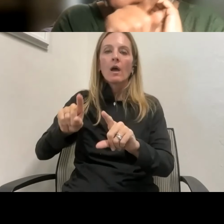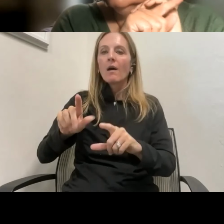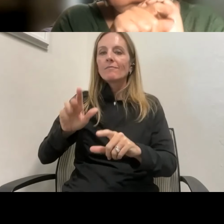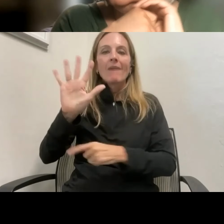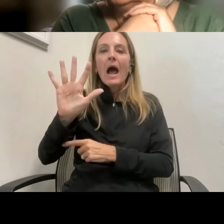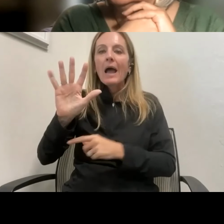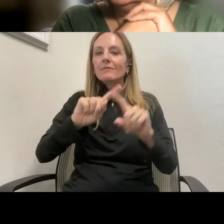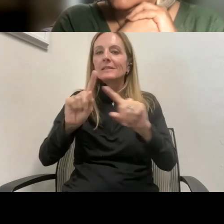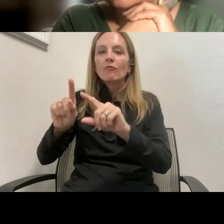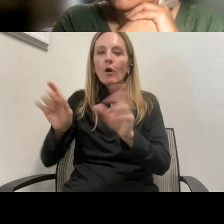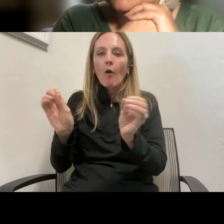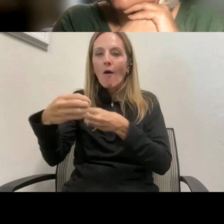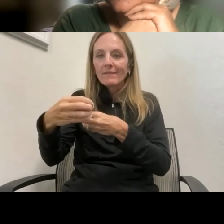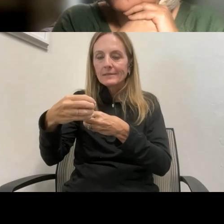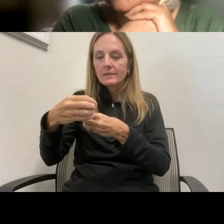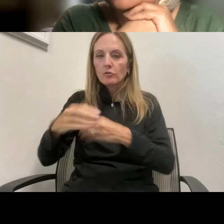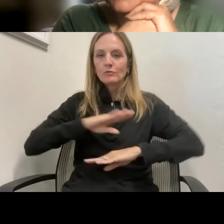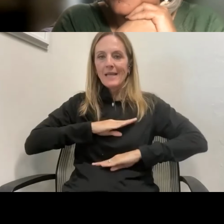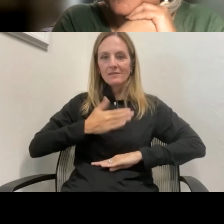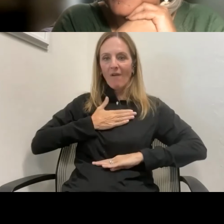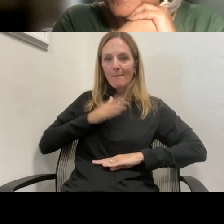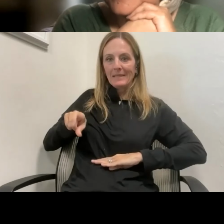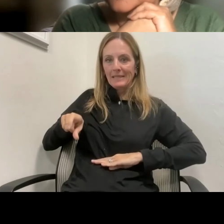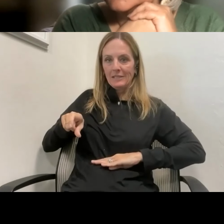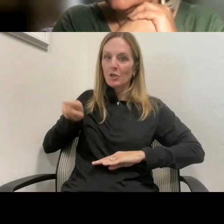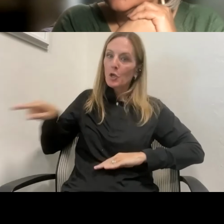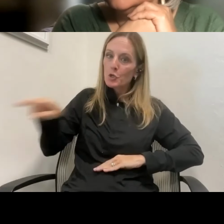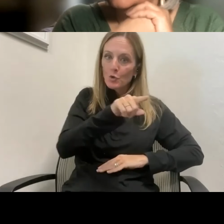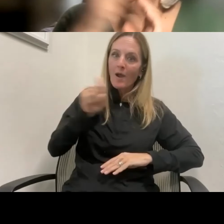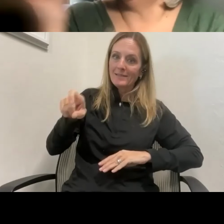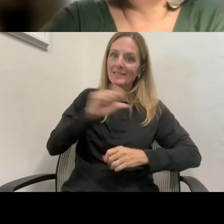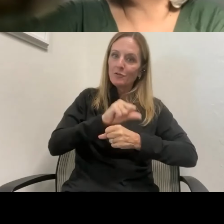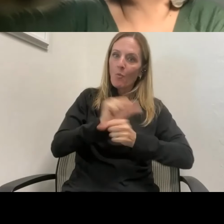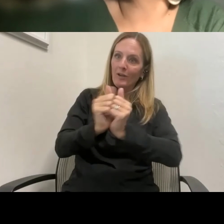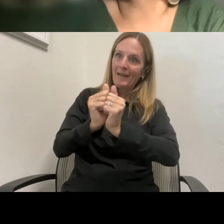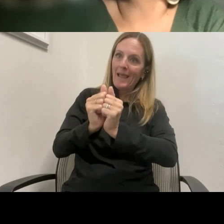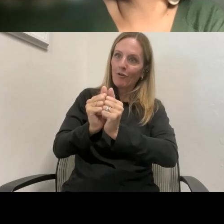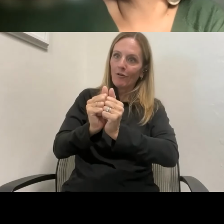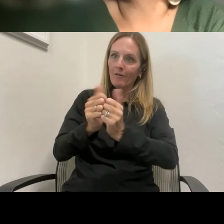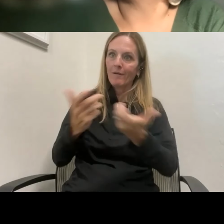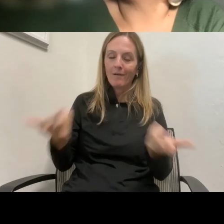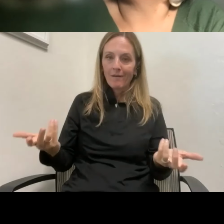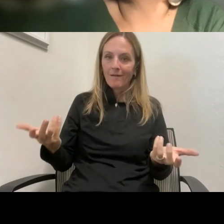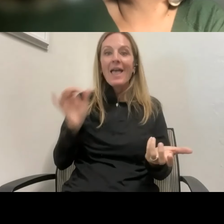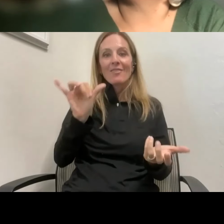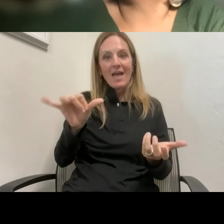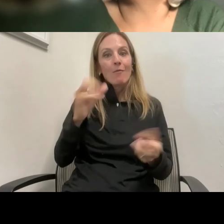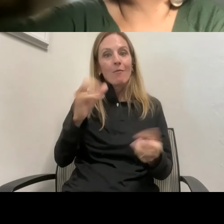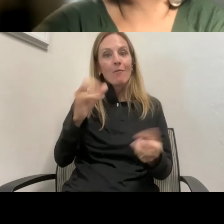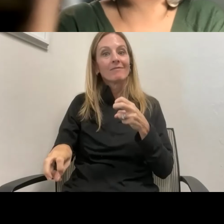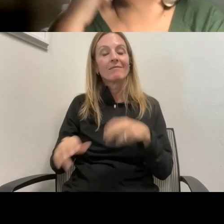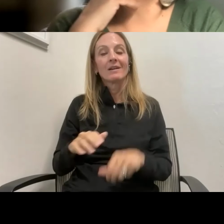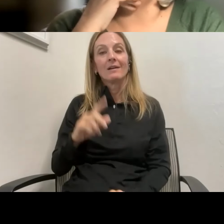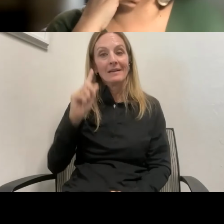need to be working better together. That was a tough message to get to that please yeah.